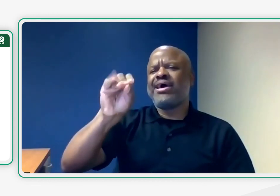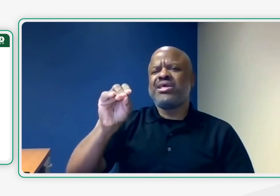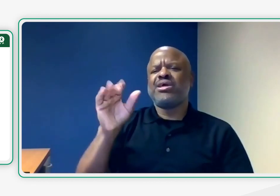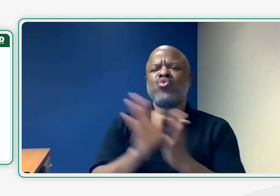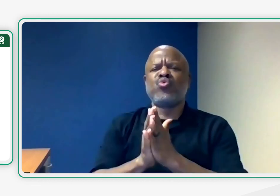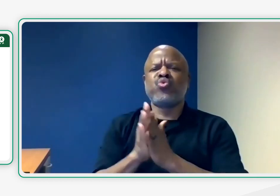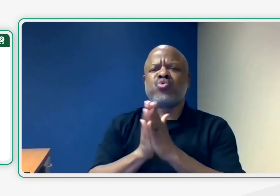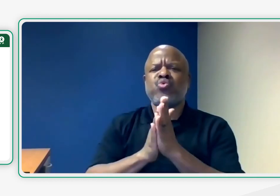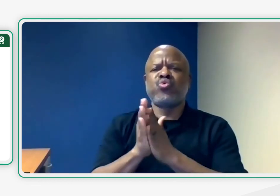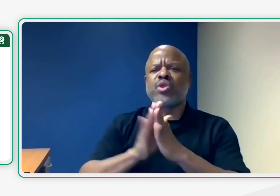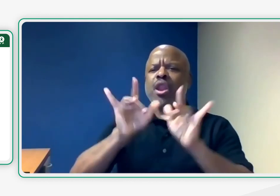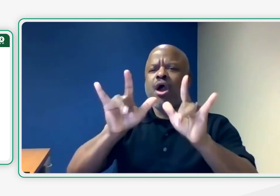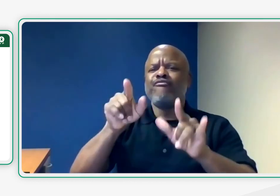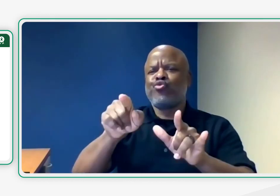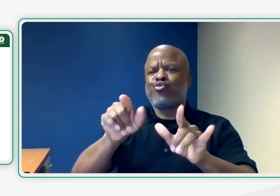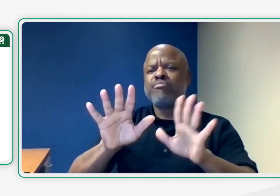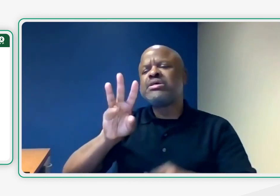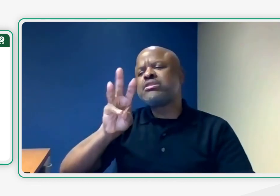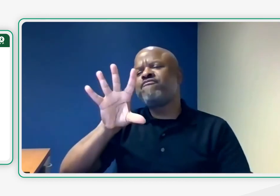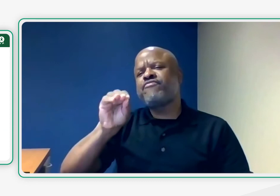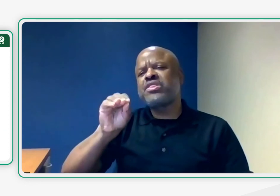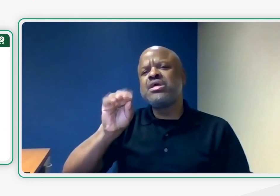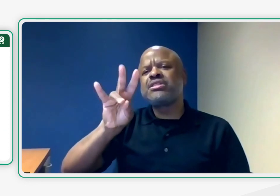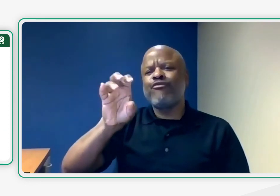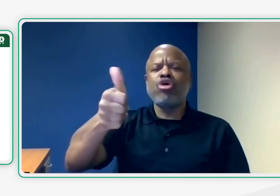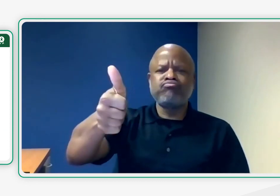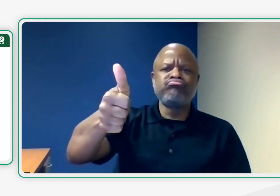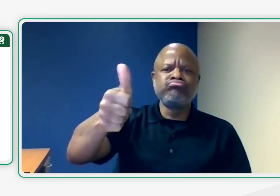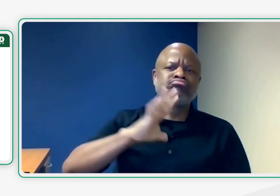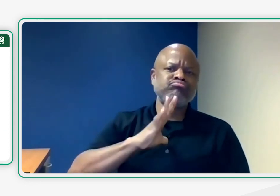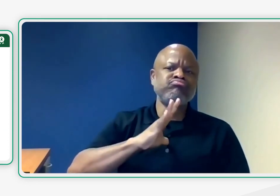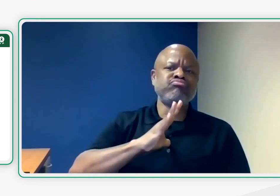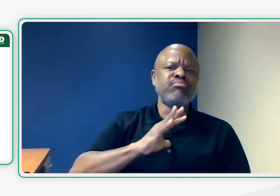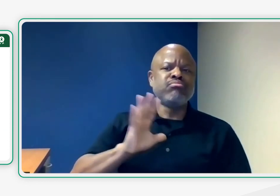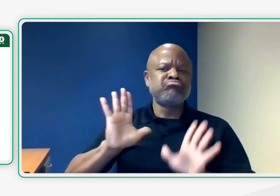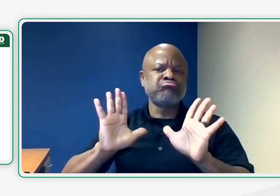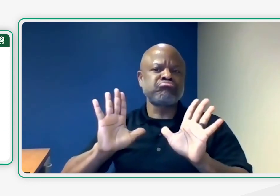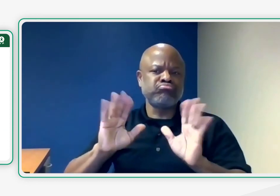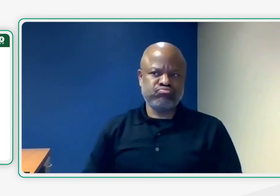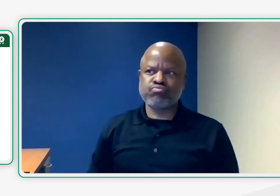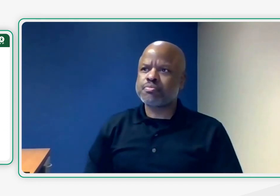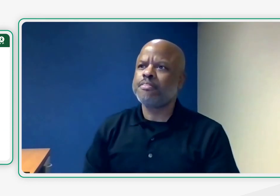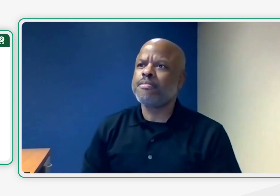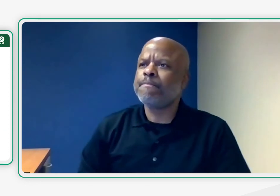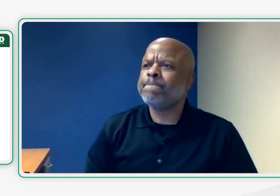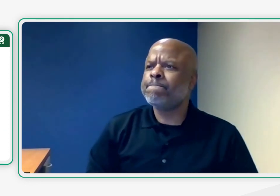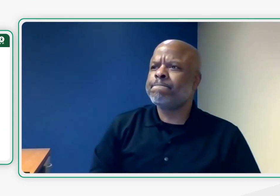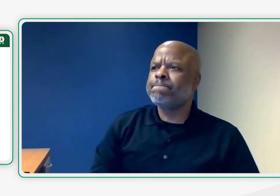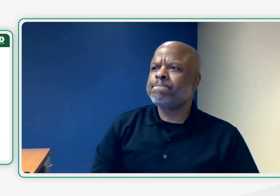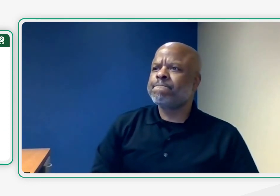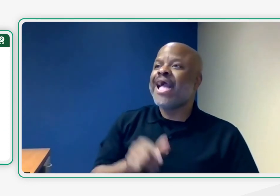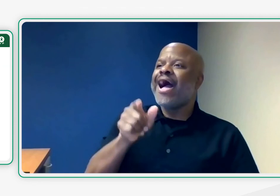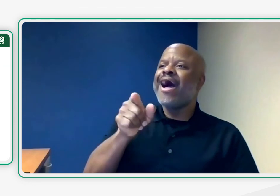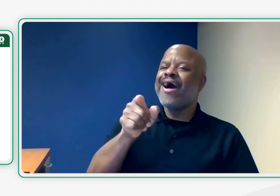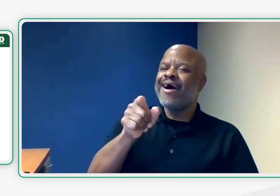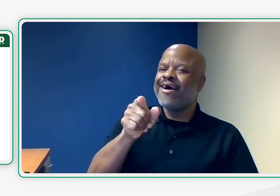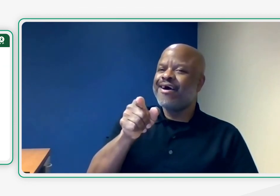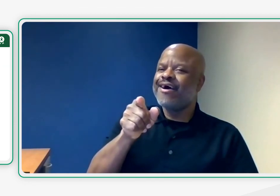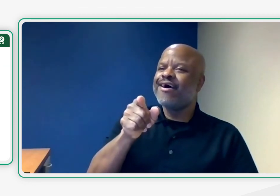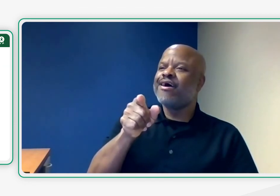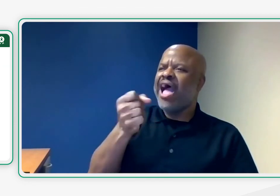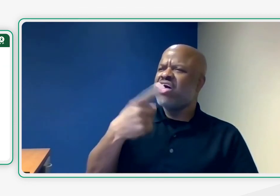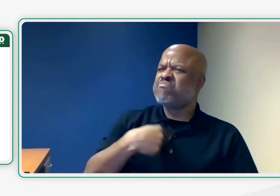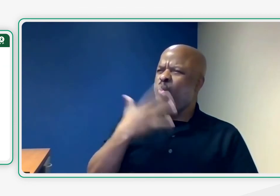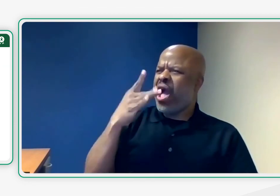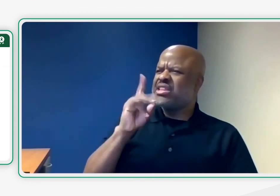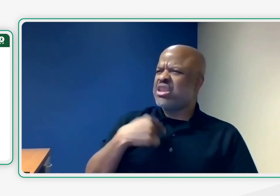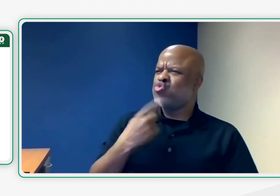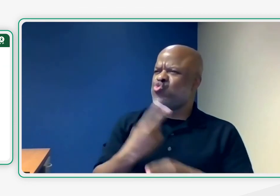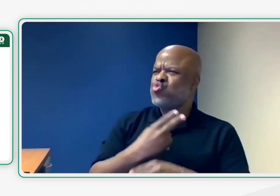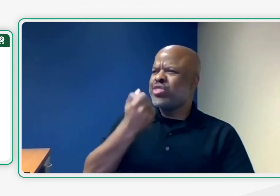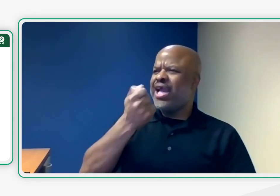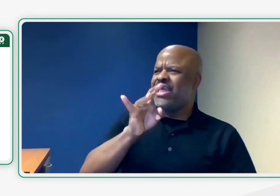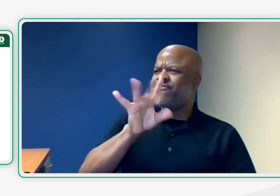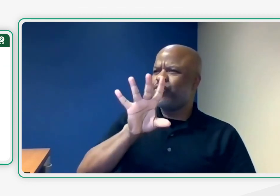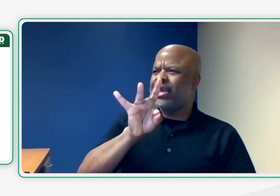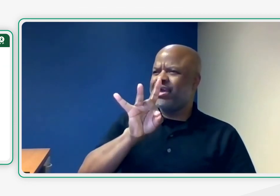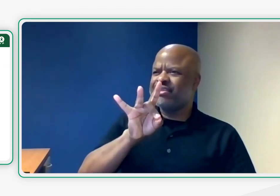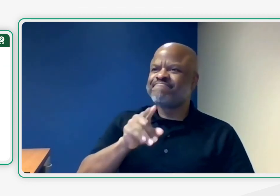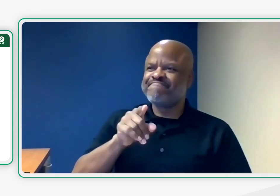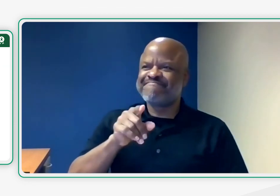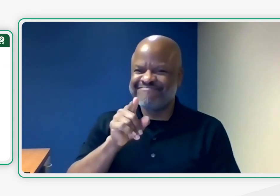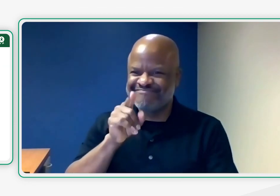the banks are going to love you. Love you. But 650, you're there. You're good. You're in there.